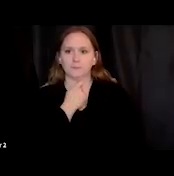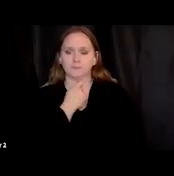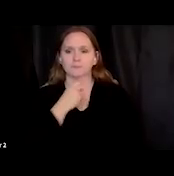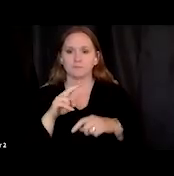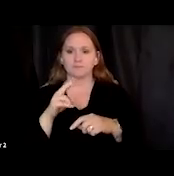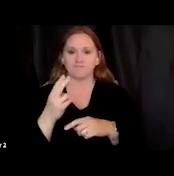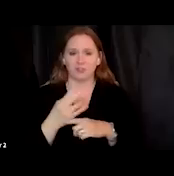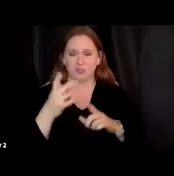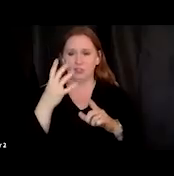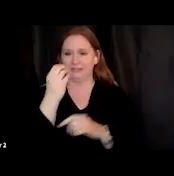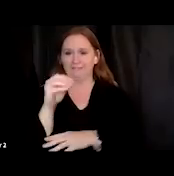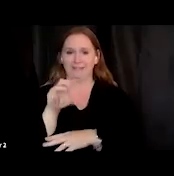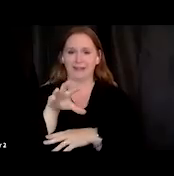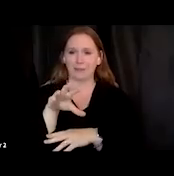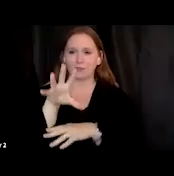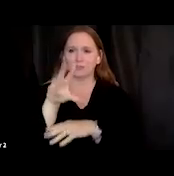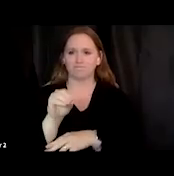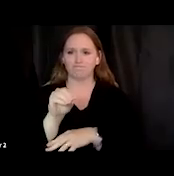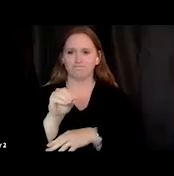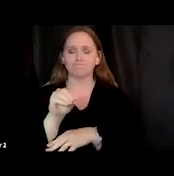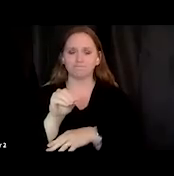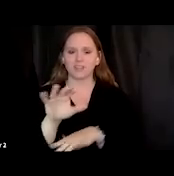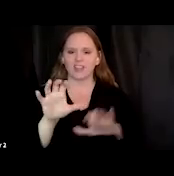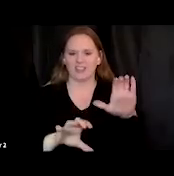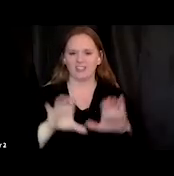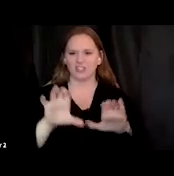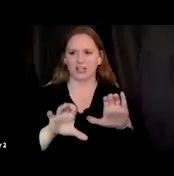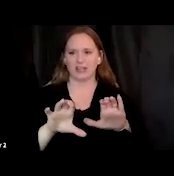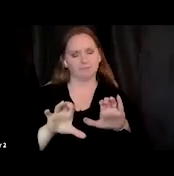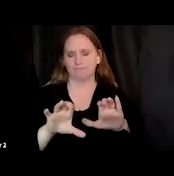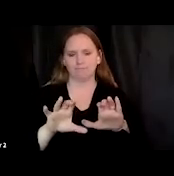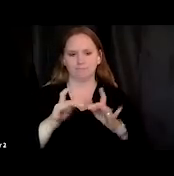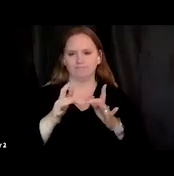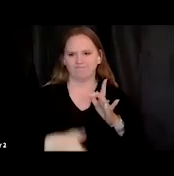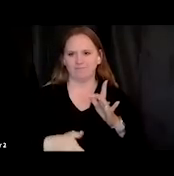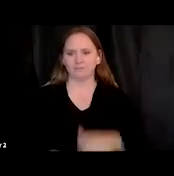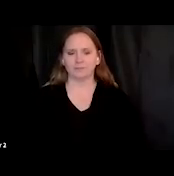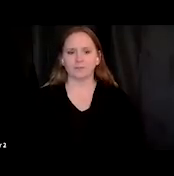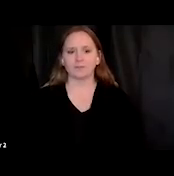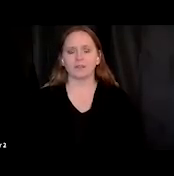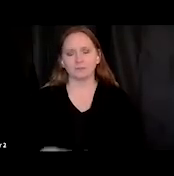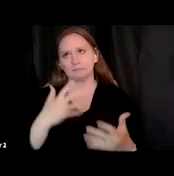We have a large group and the chat feature is disabled. But that said, we really wanna hear from you.